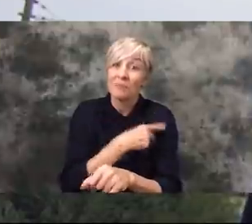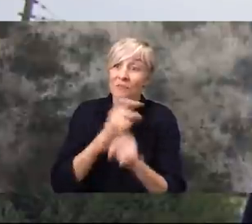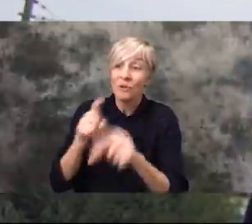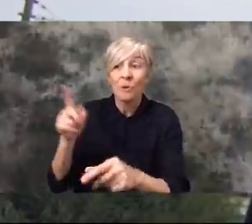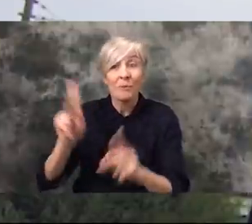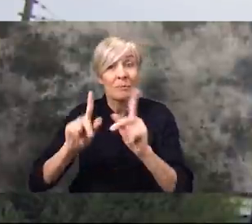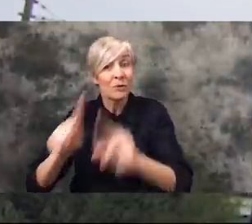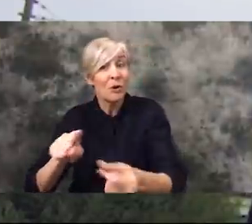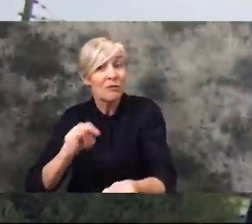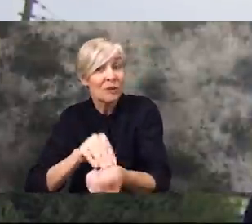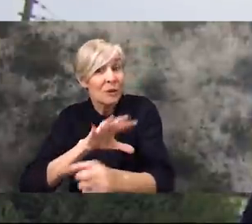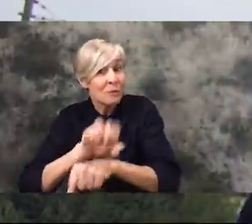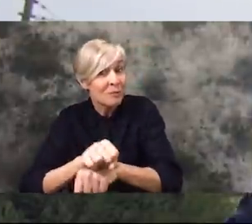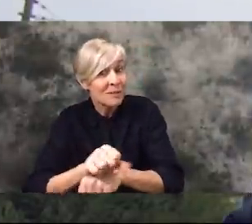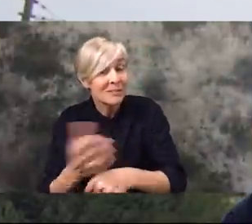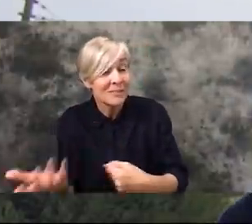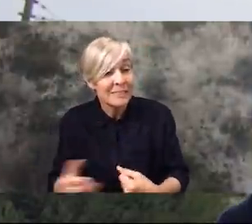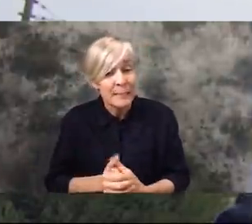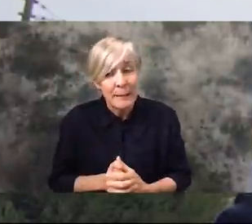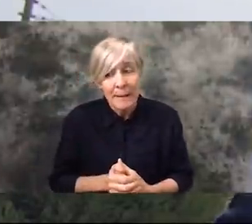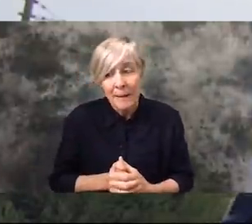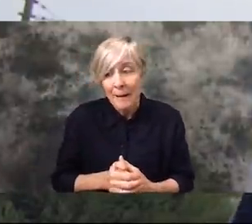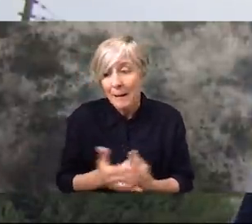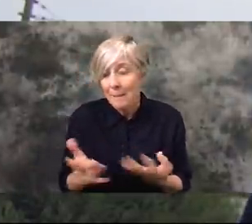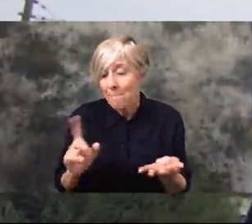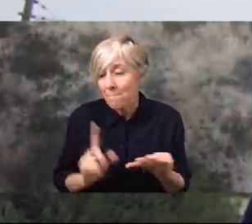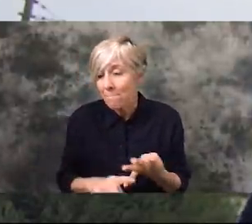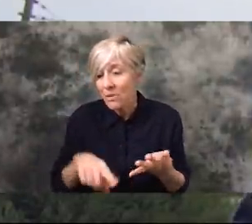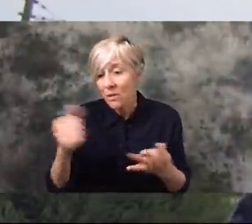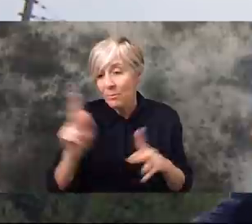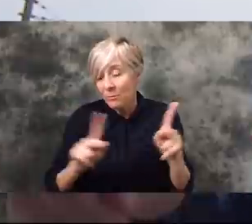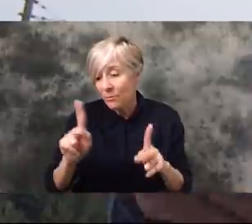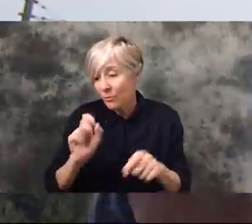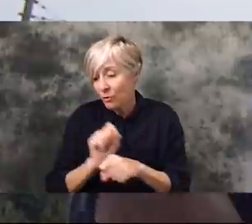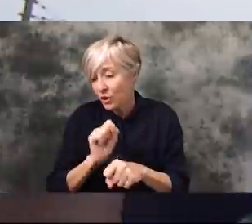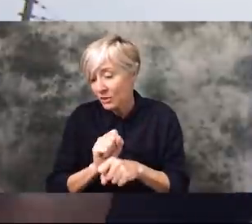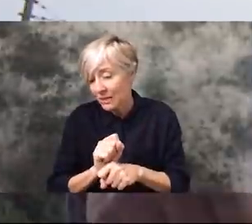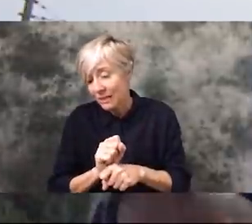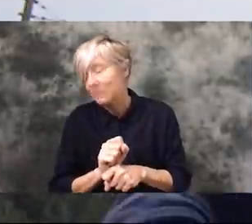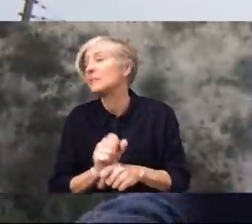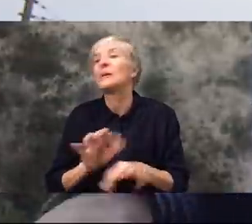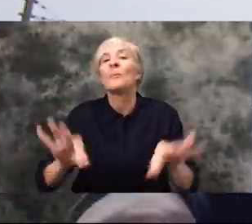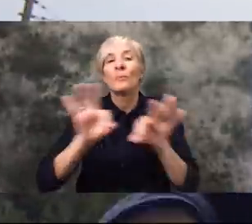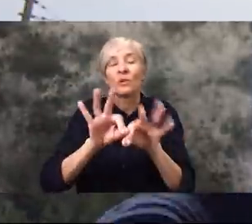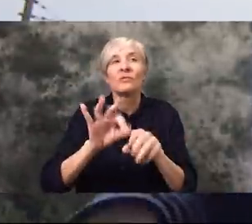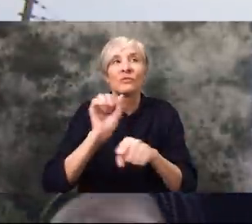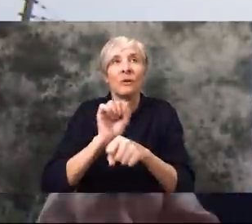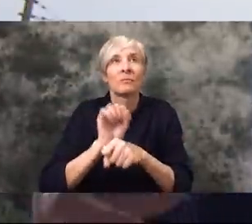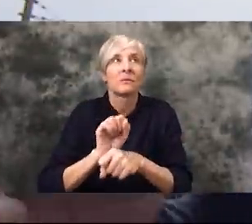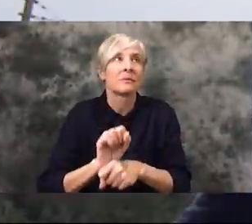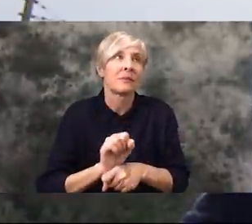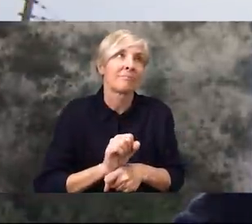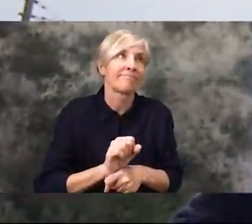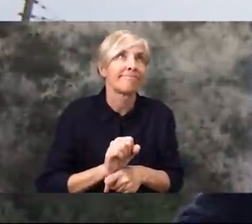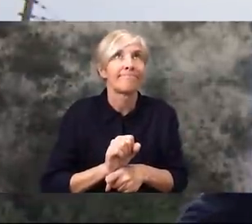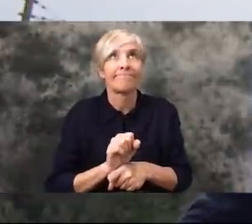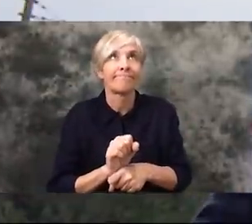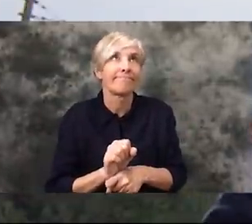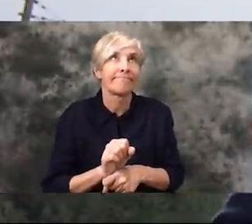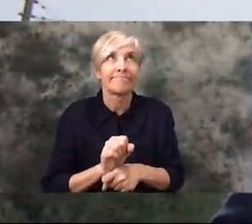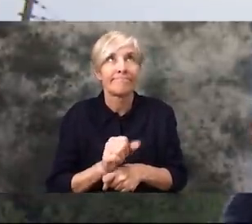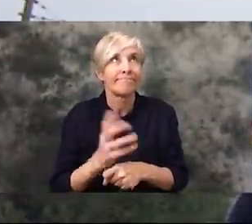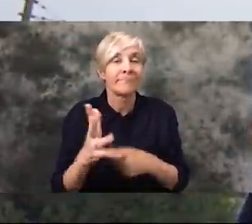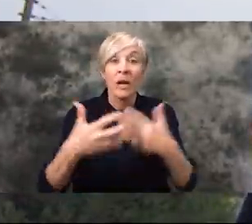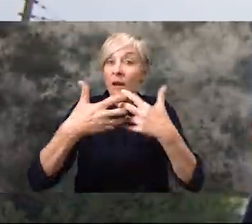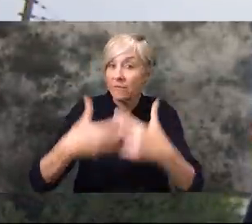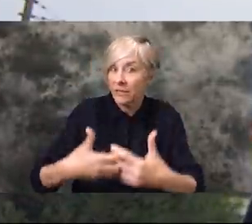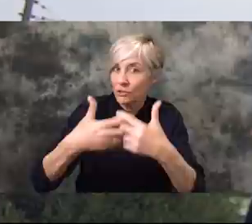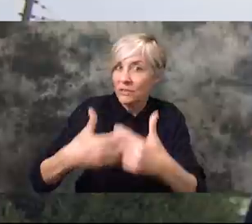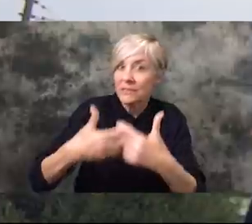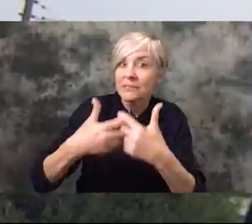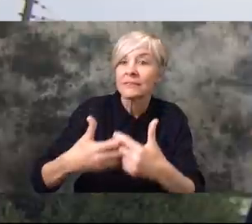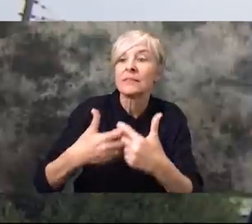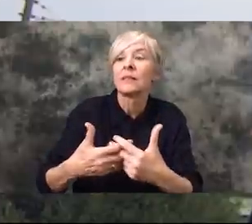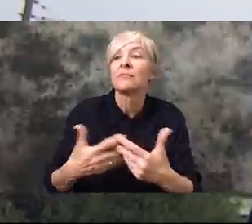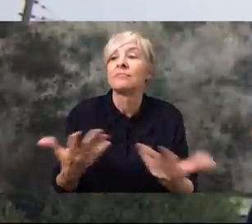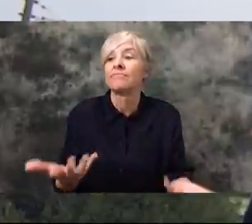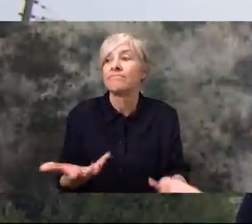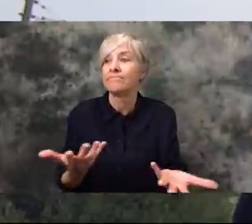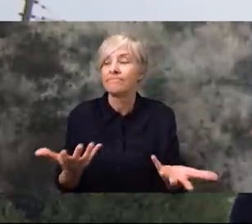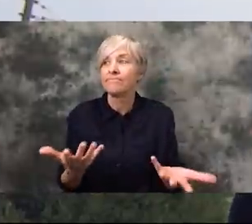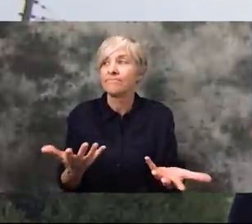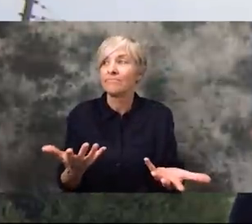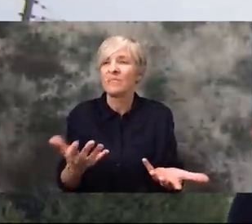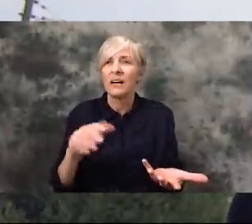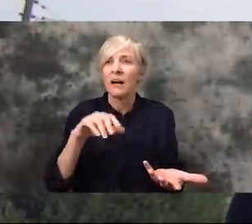appointments. And people who work in the essential jobs for factories and other